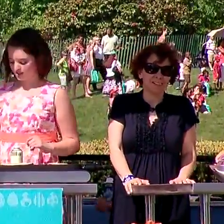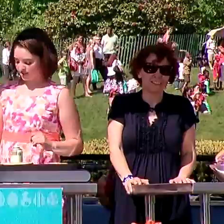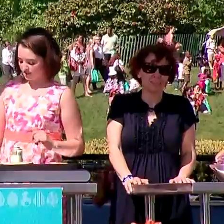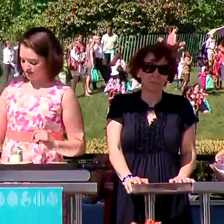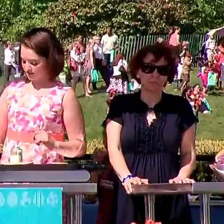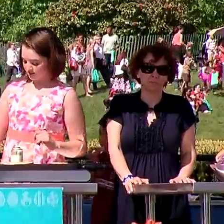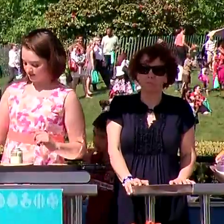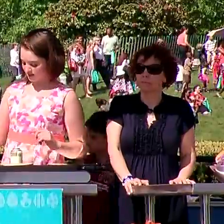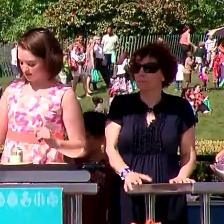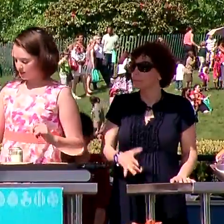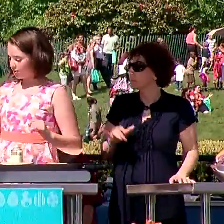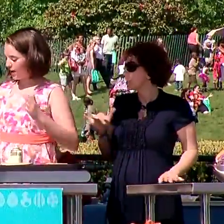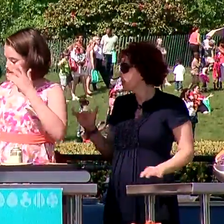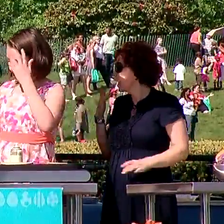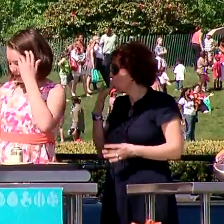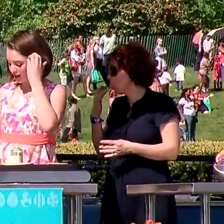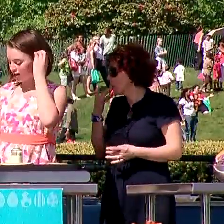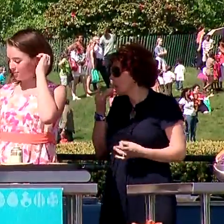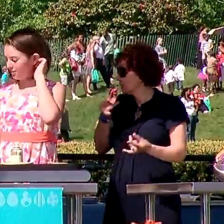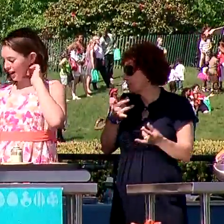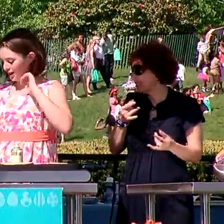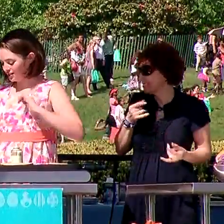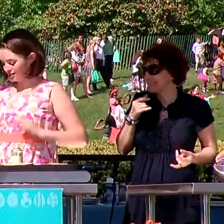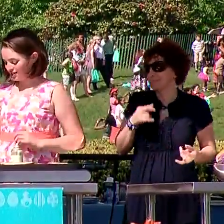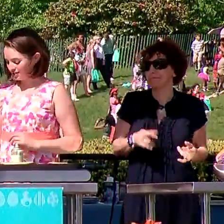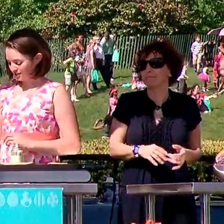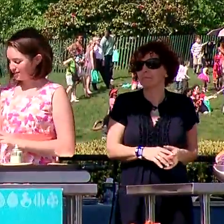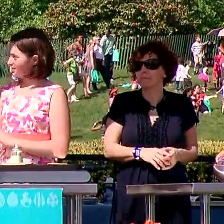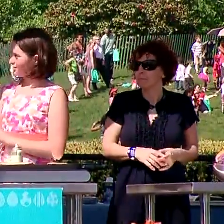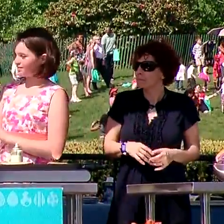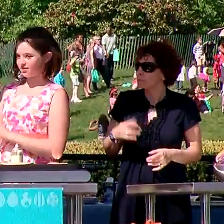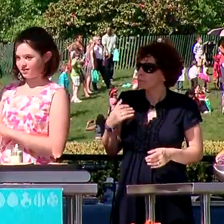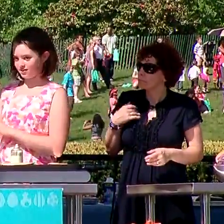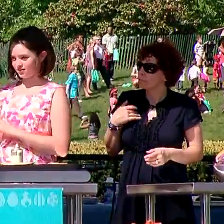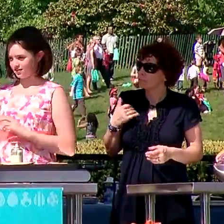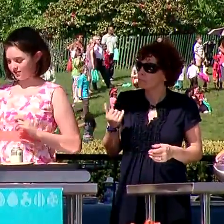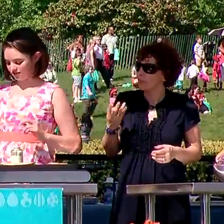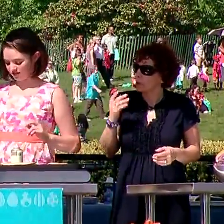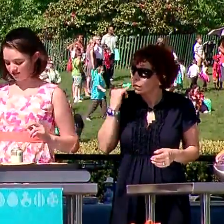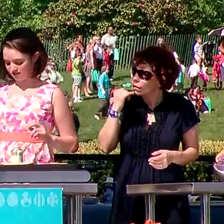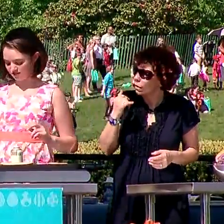Carla Hall: Isabelle, is that good? Child: We have some in my garden plot. Carla Hall: You have some in your garden? And you all, there are seeds over there,